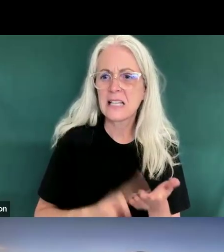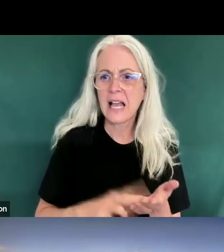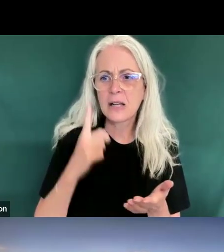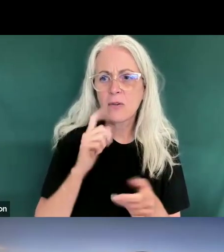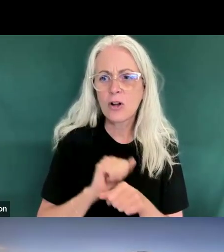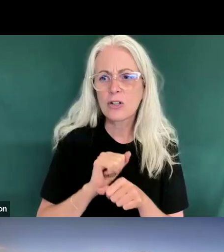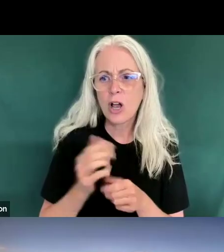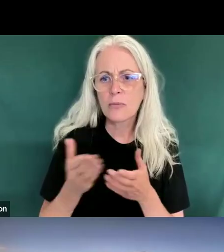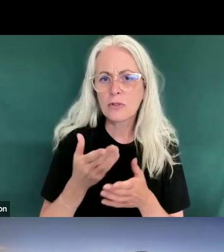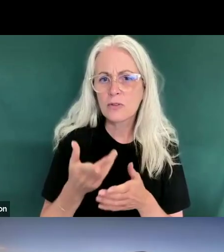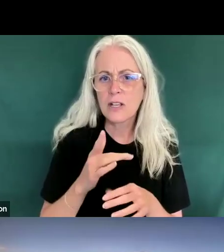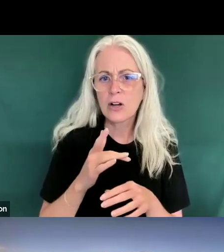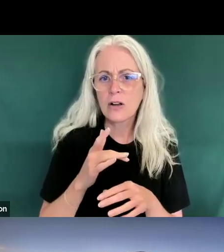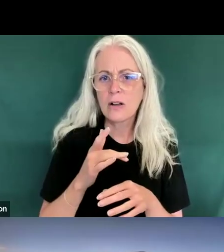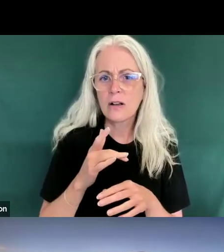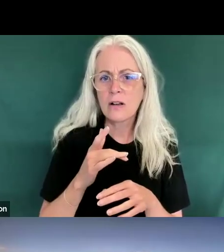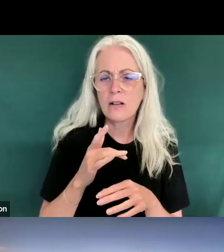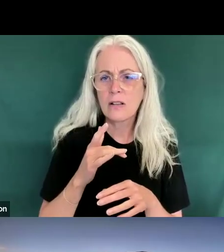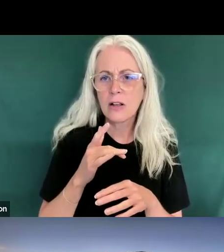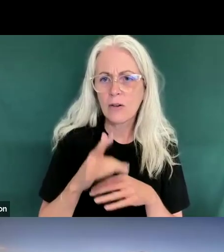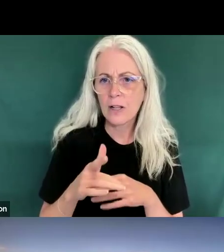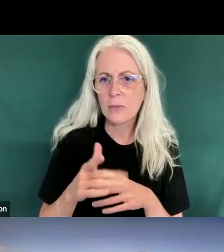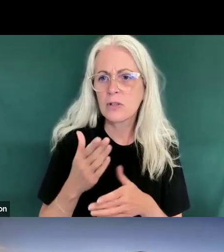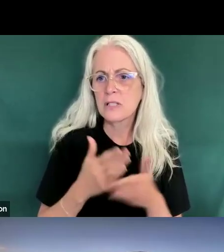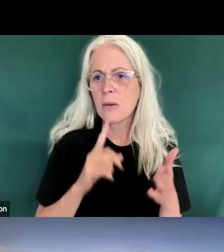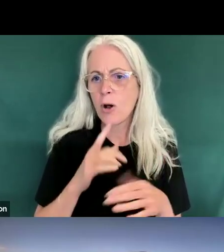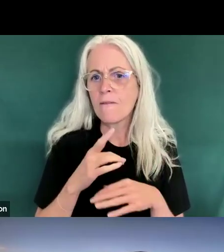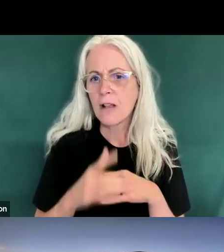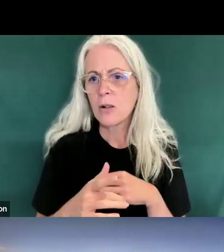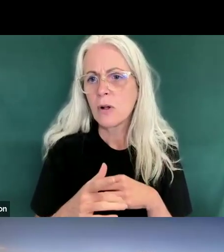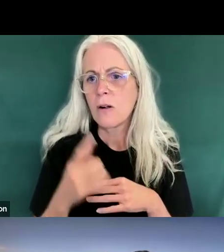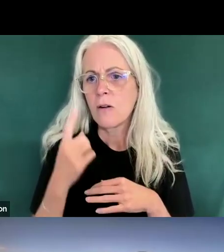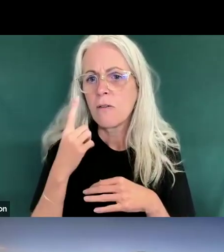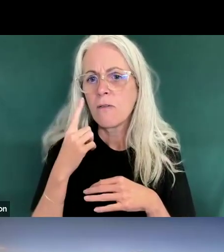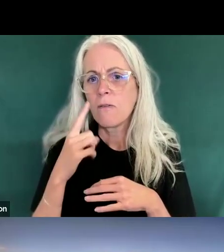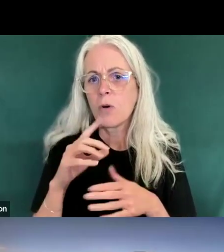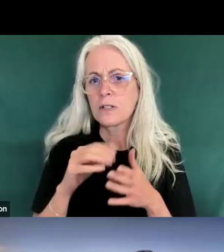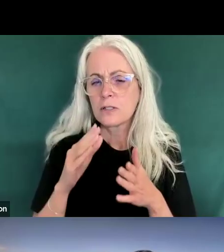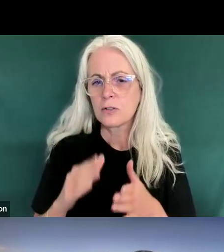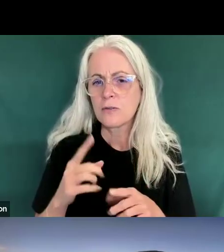they're, they're available, you know, certain ones are available to… just to students, but for most,